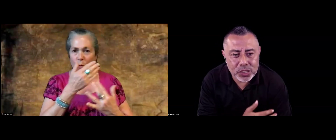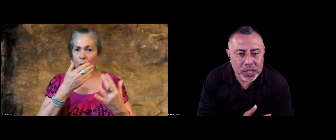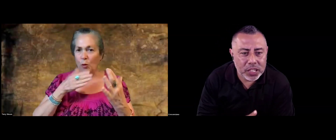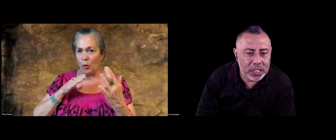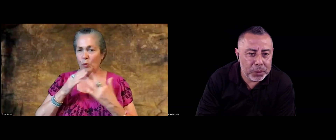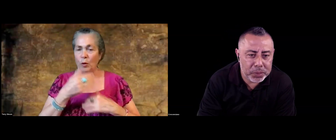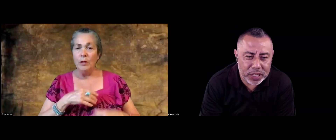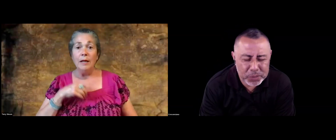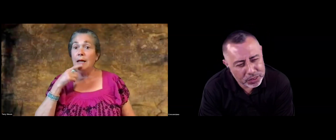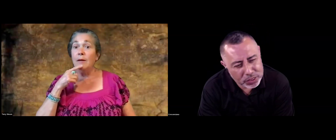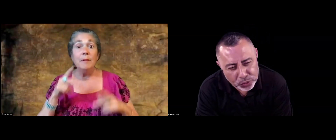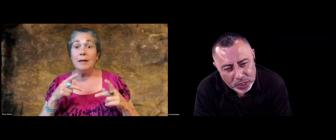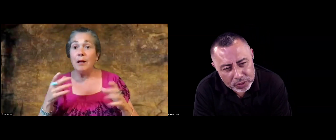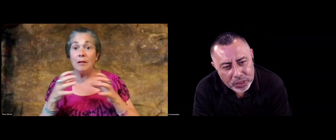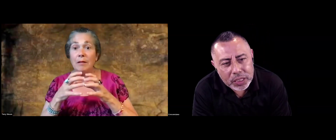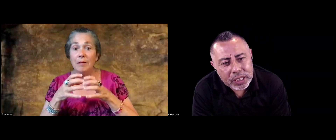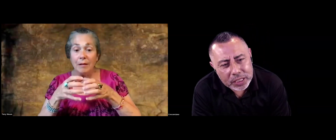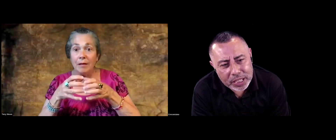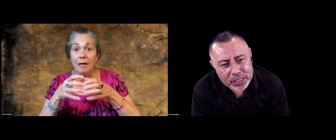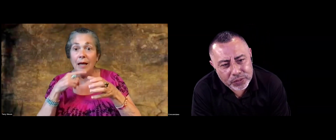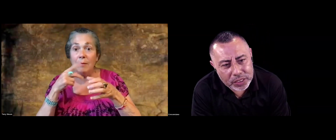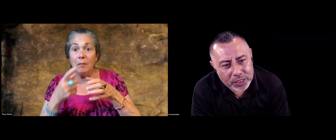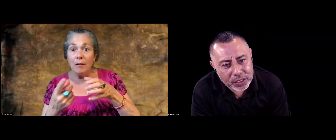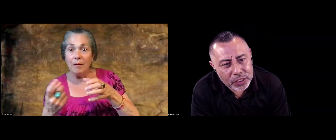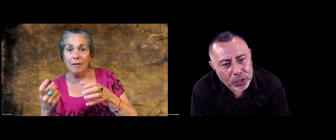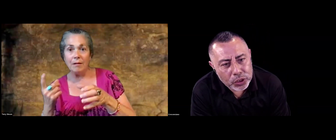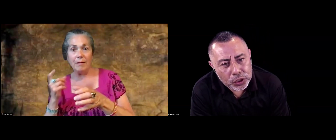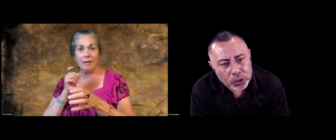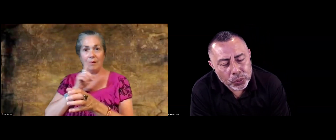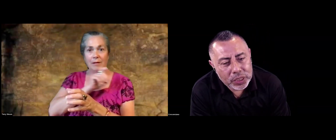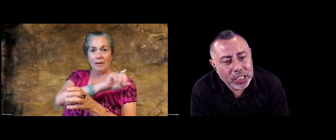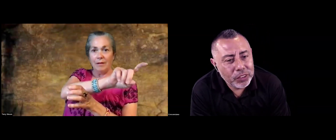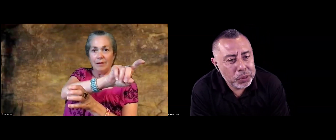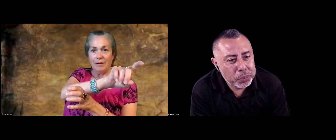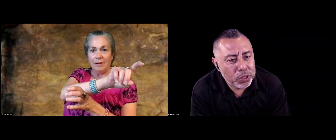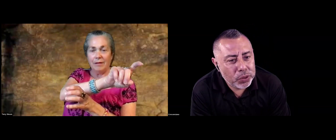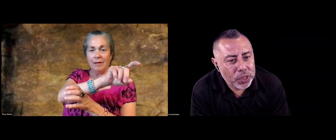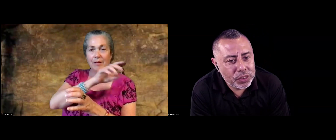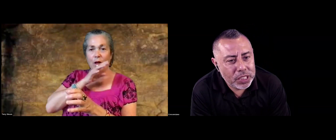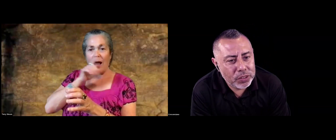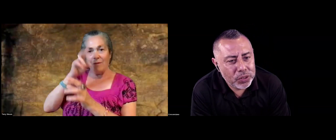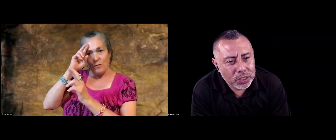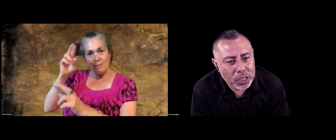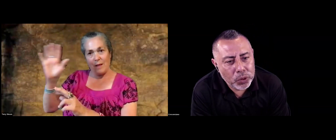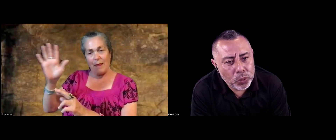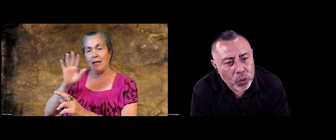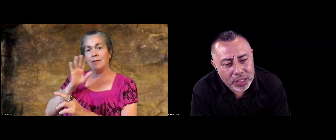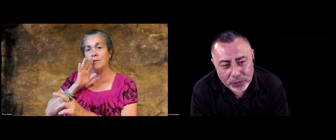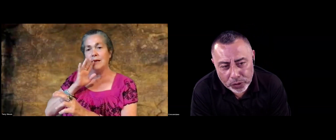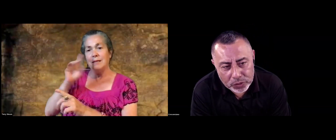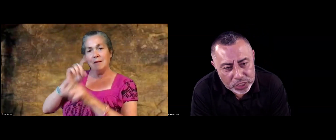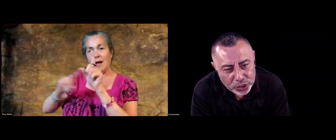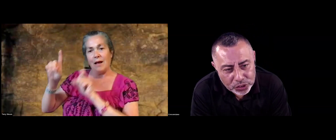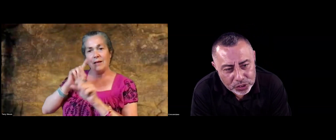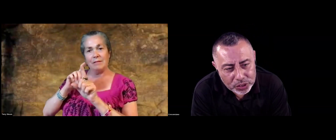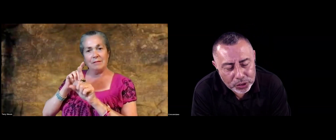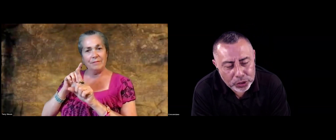Excuse me, I gotta get by because of the crowd. That's fine. When hearing people are in a crowd together, they won't walk in front of each other.